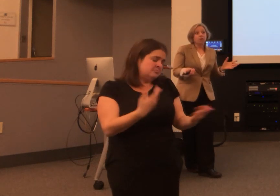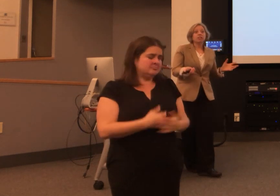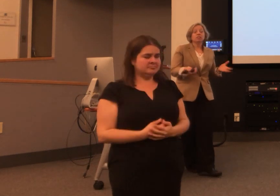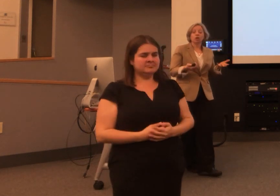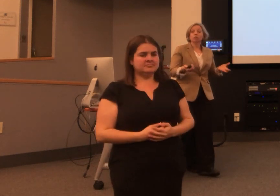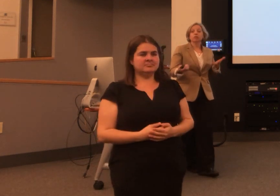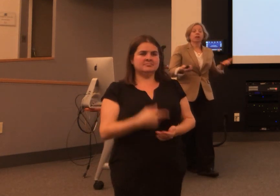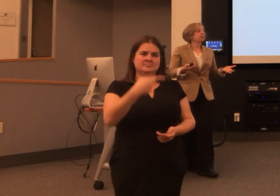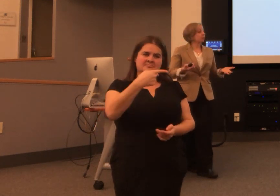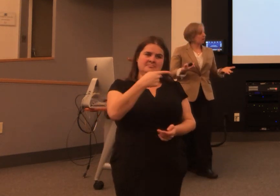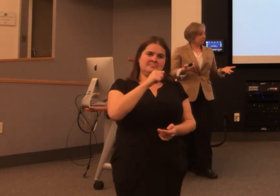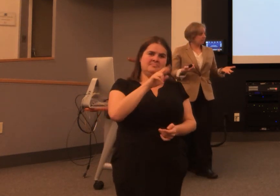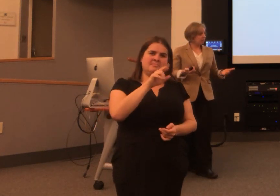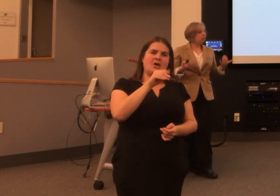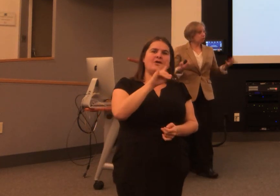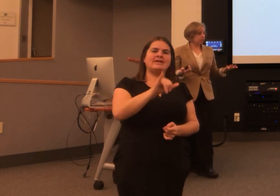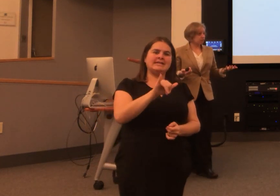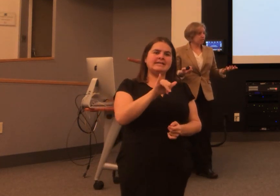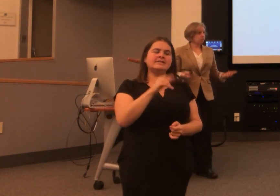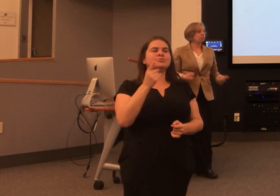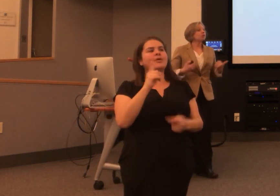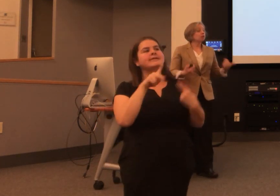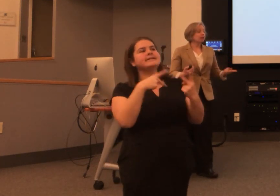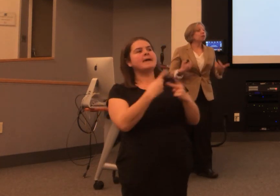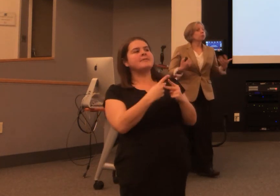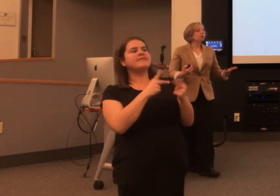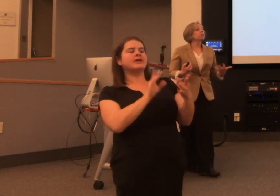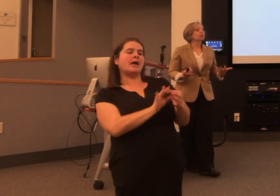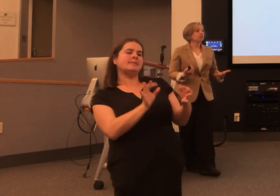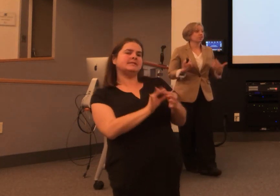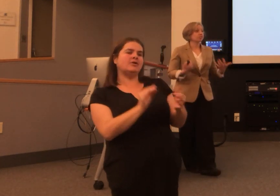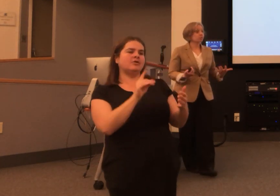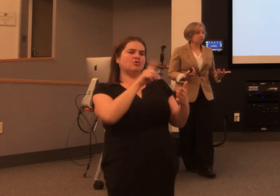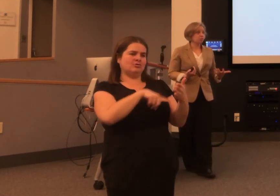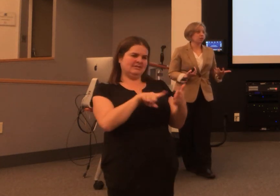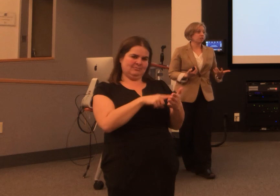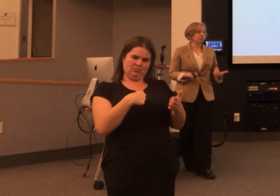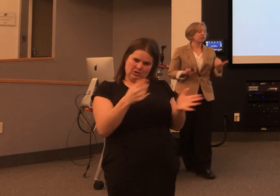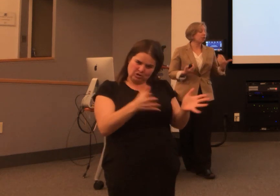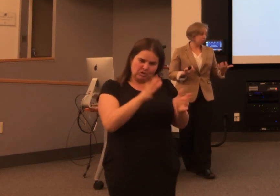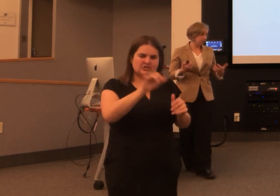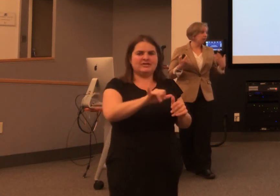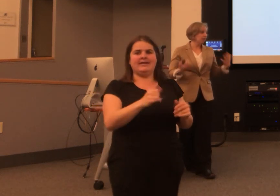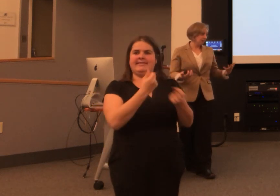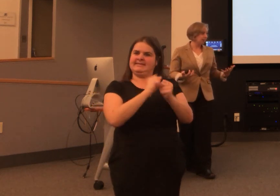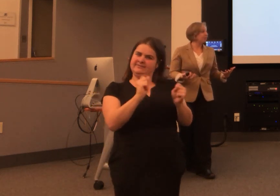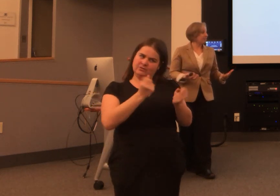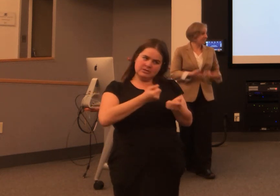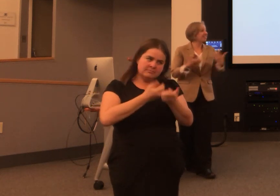Parodies are really kind of commentary or criticism. Again, we wanna encourage it, it's free speech. It's healthy in a democracy